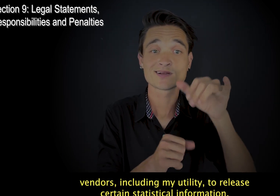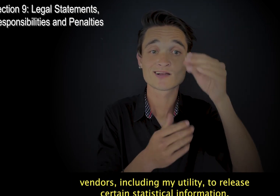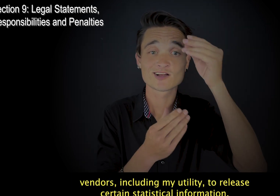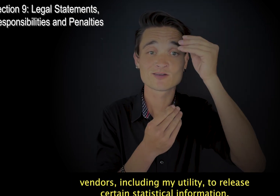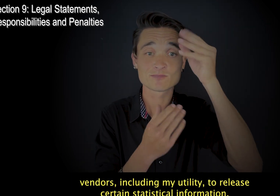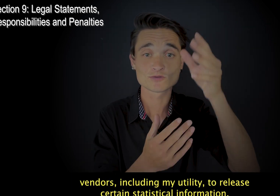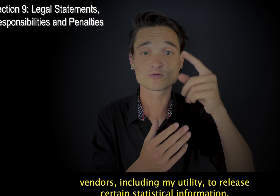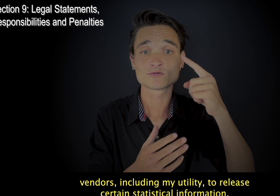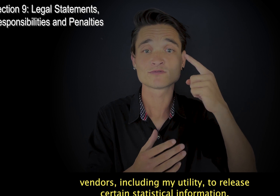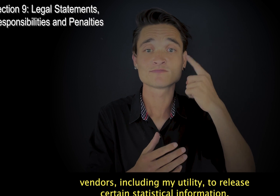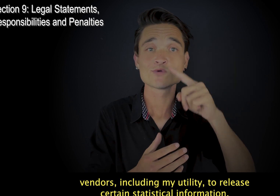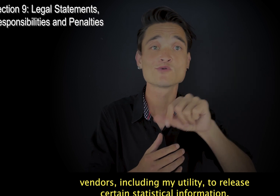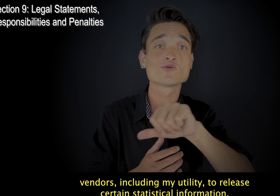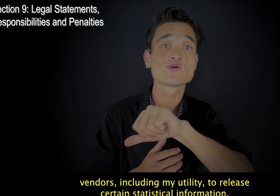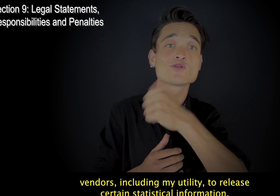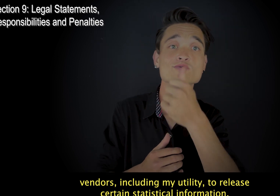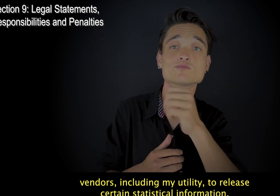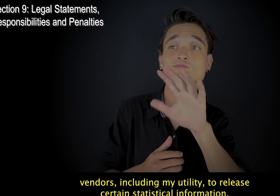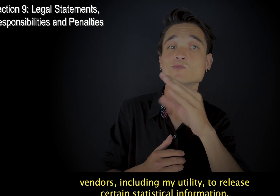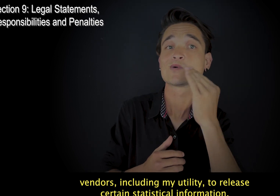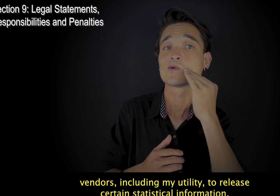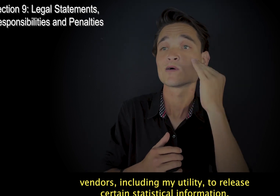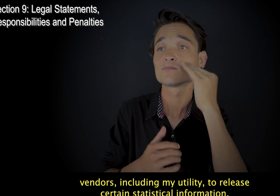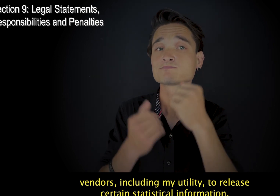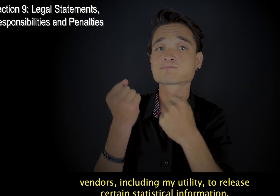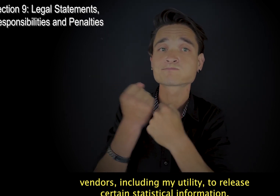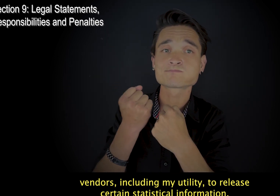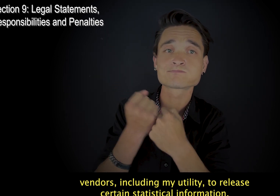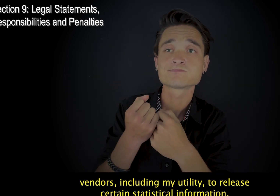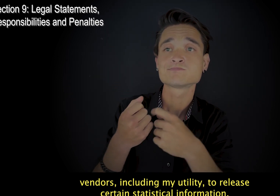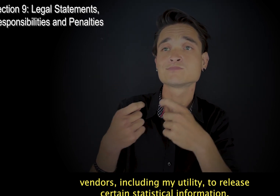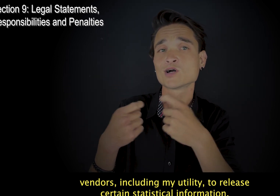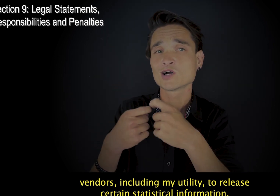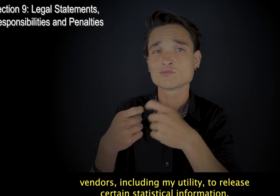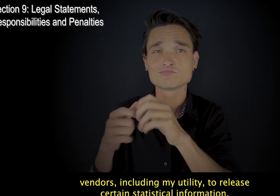vendors, including my utility, to release certain statistical information,